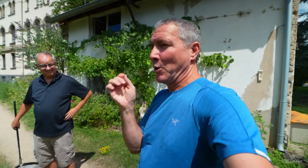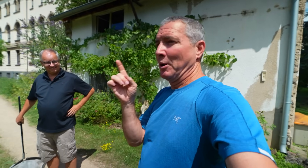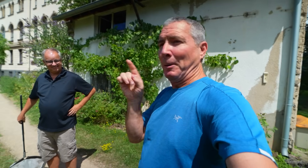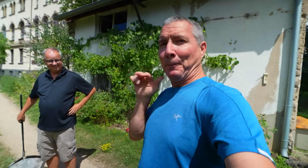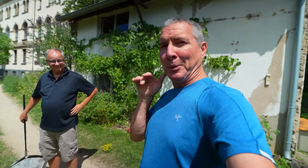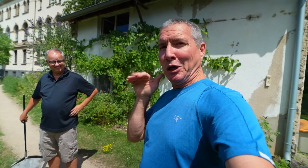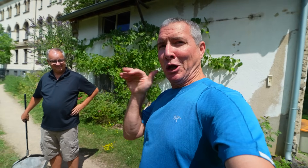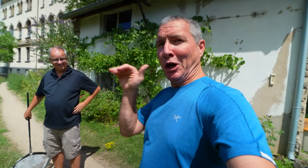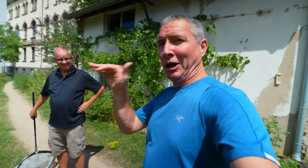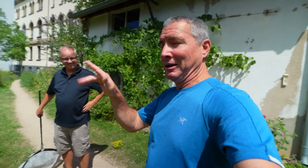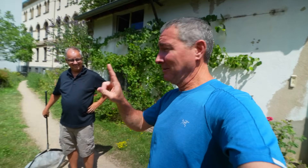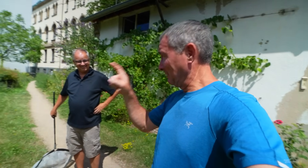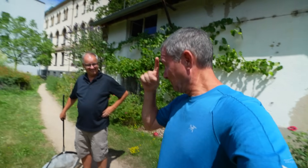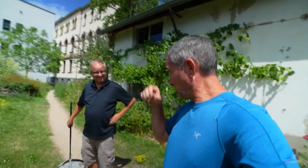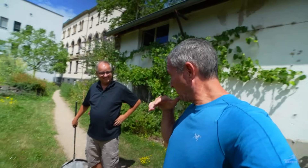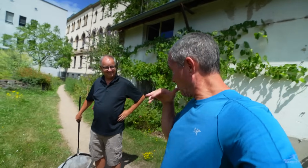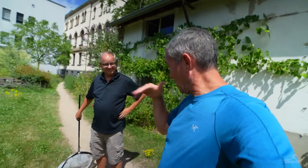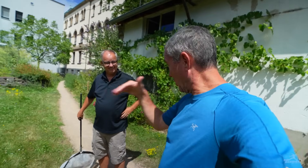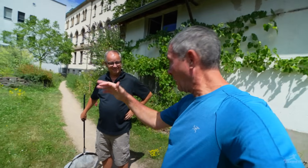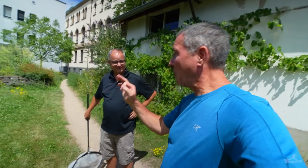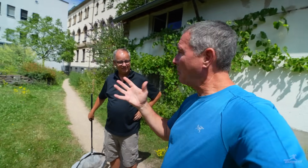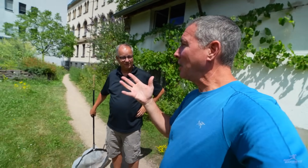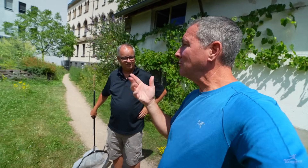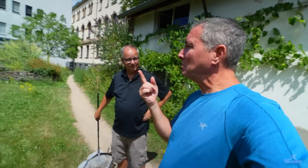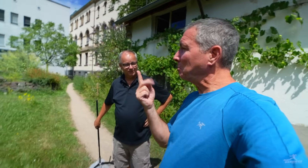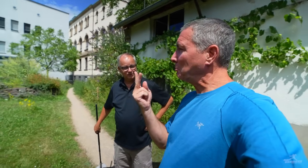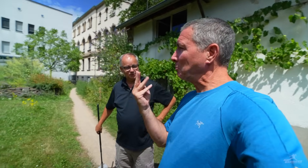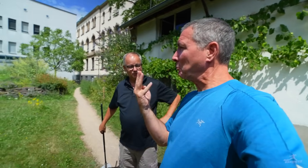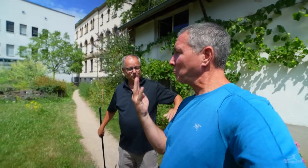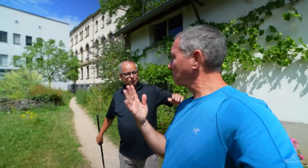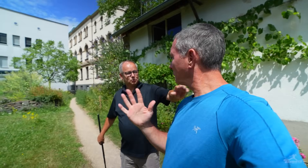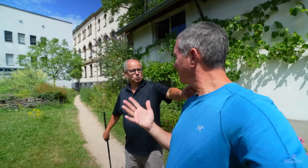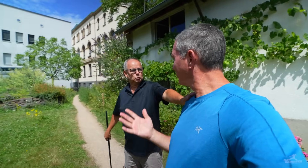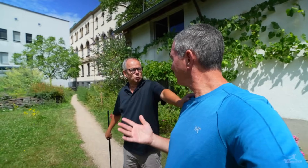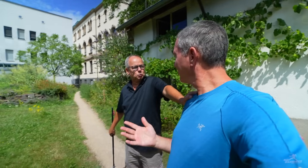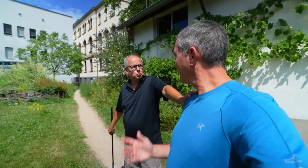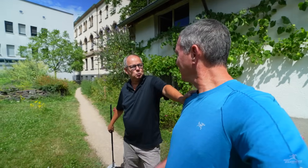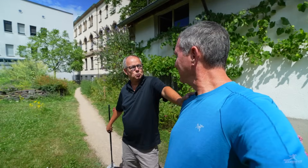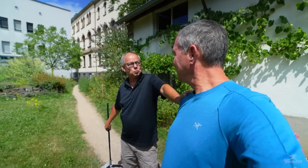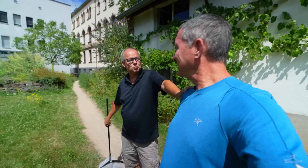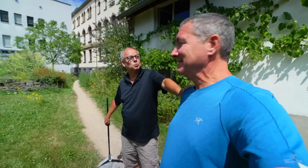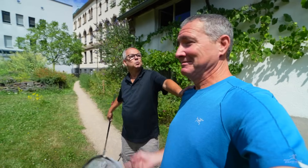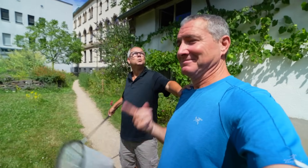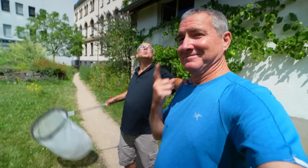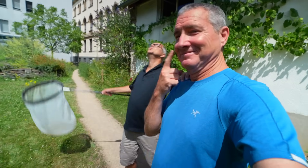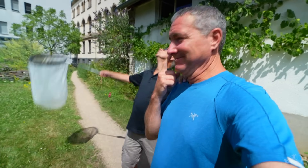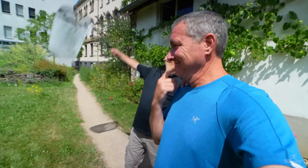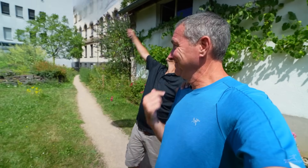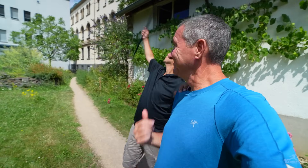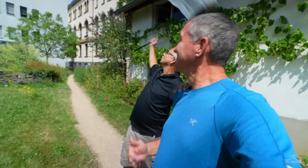One million? How many do you think? I wonder.